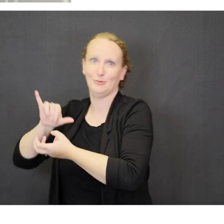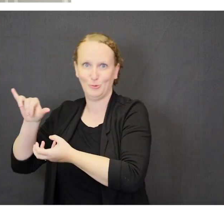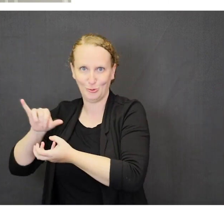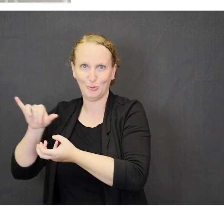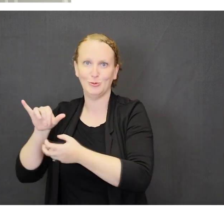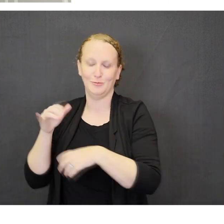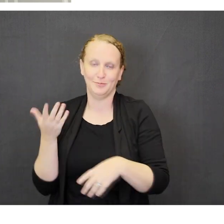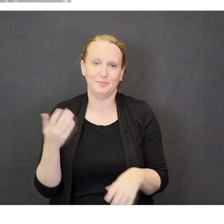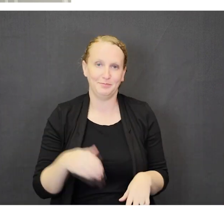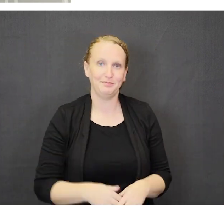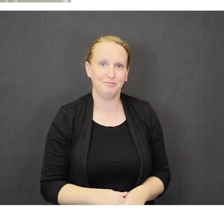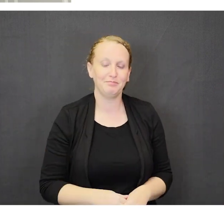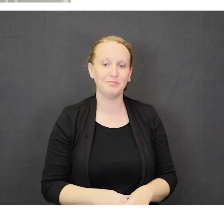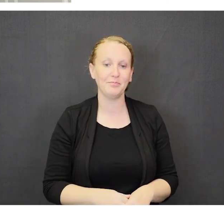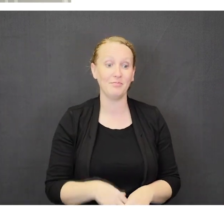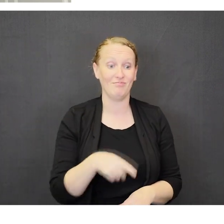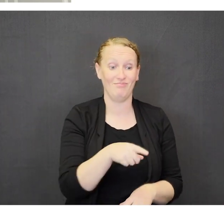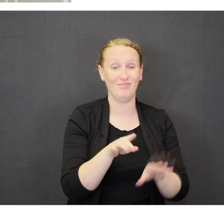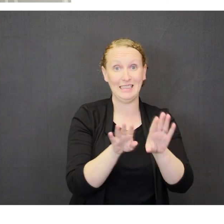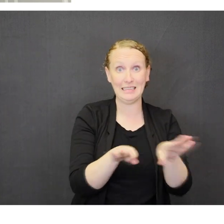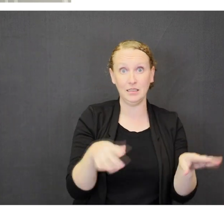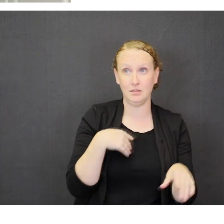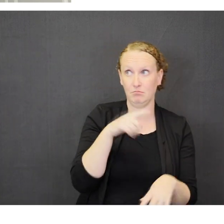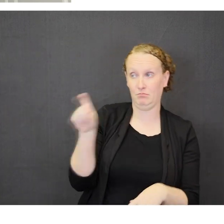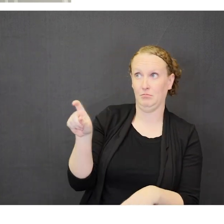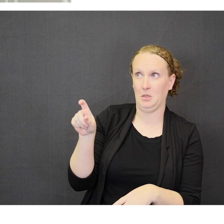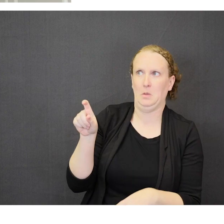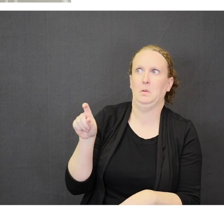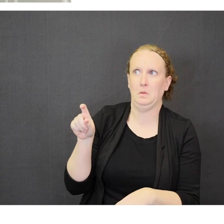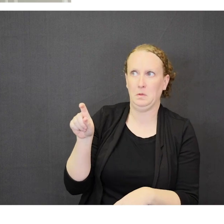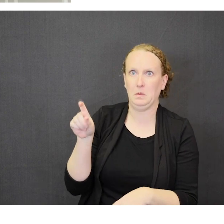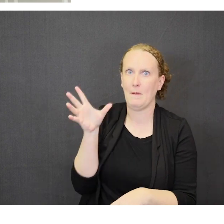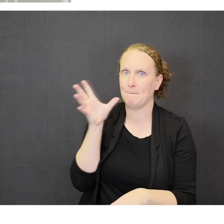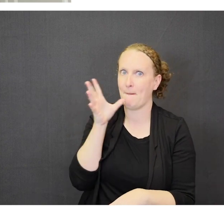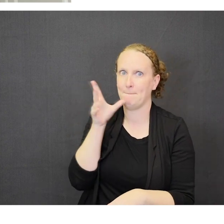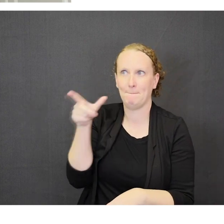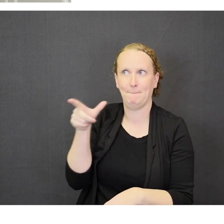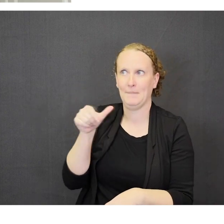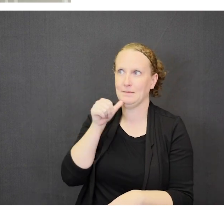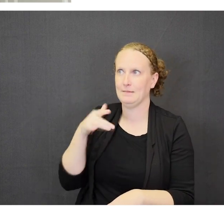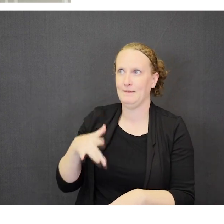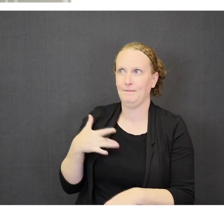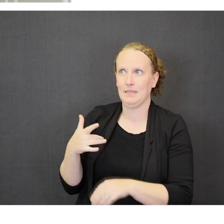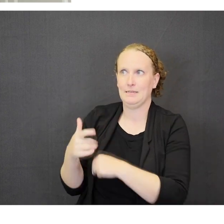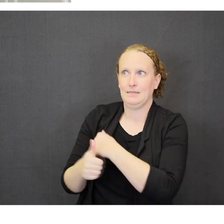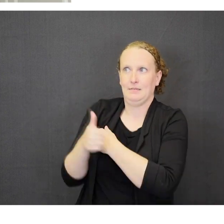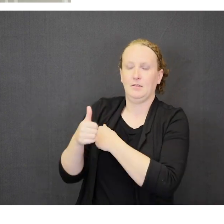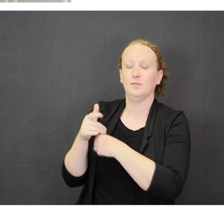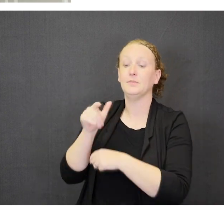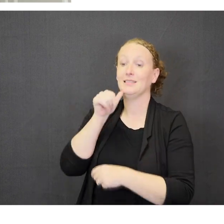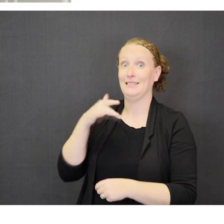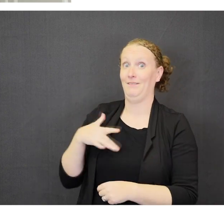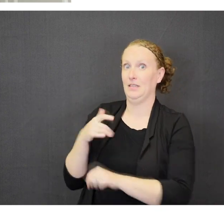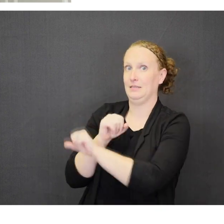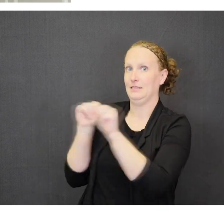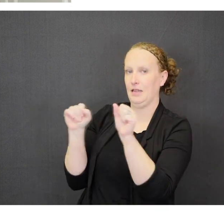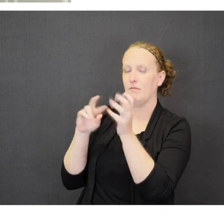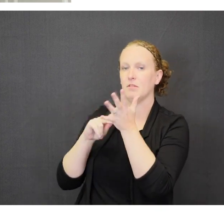nervous system picks that up and then they go gosh look mom really doesn't know how to feel safe in this so gosh this must be really